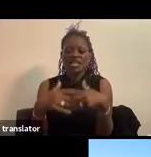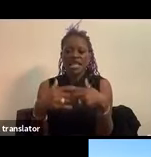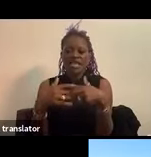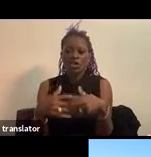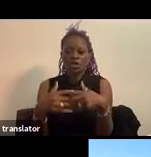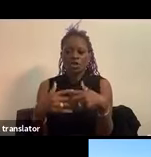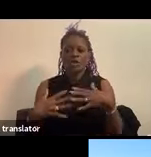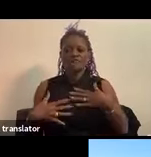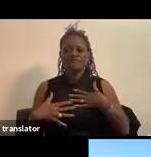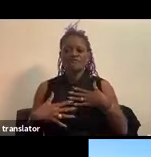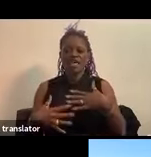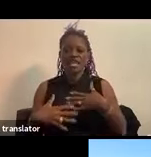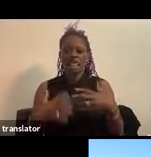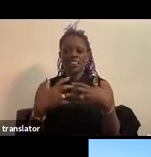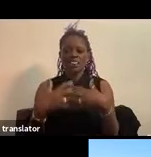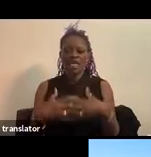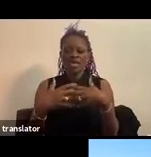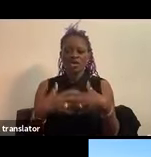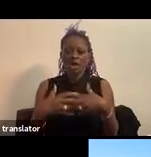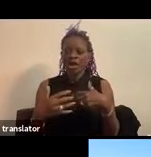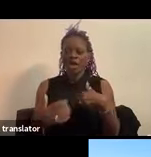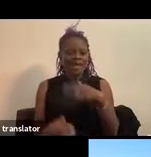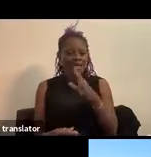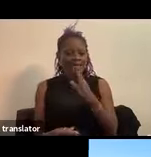But it's truly scary